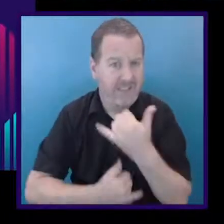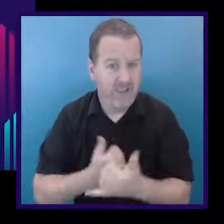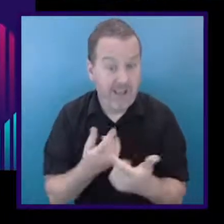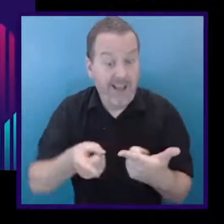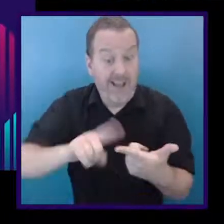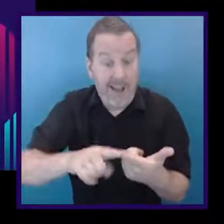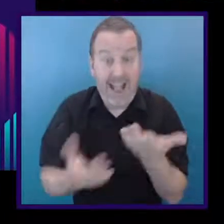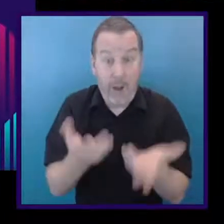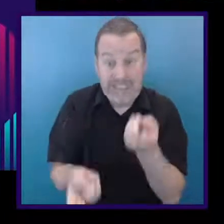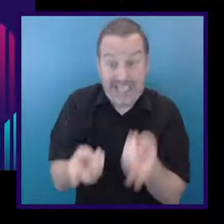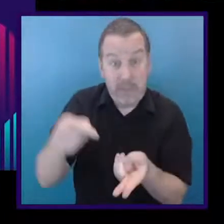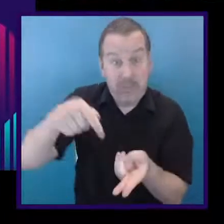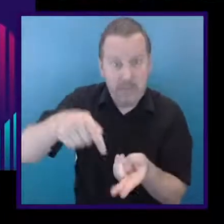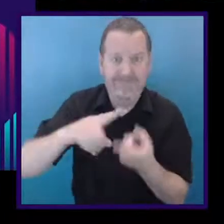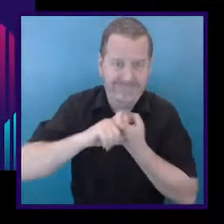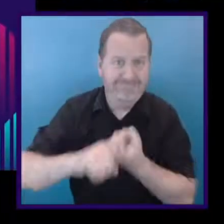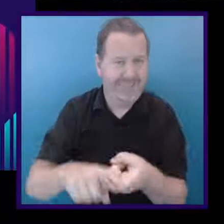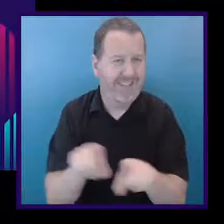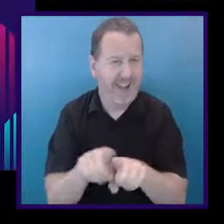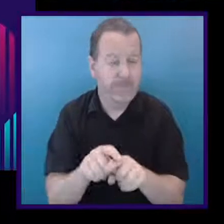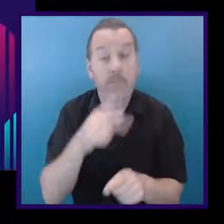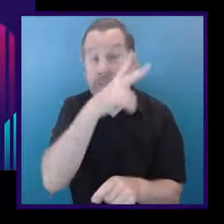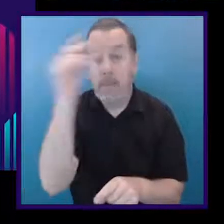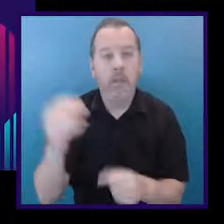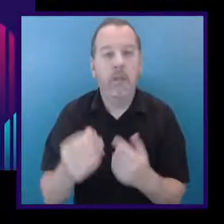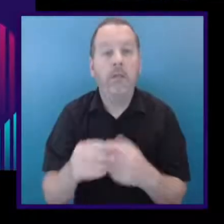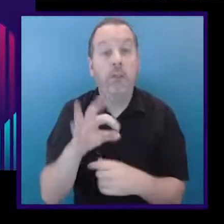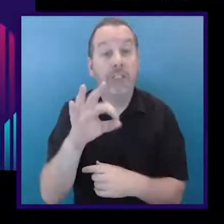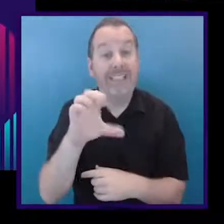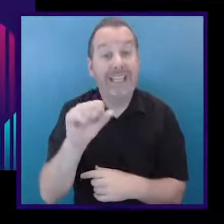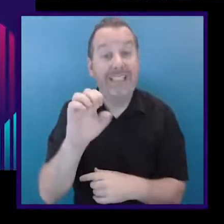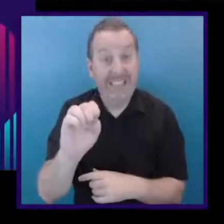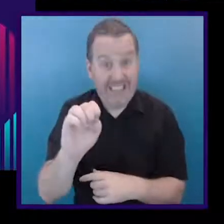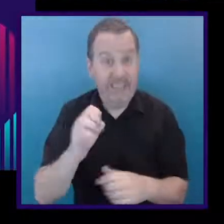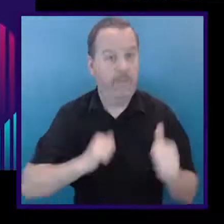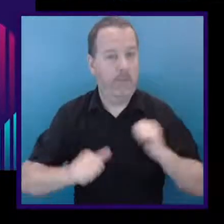For example, young people in GCSEs, for modern languages are put into an assembly hall and